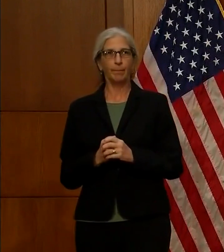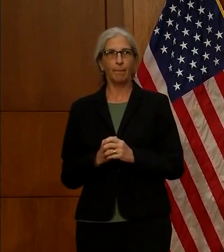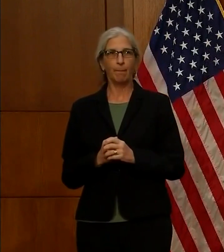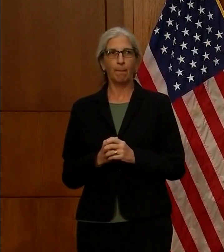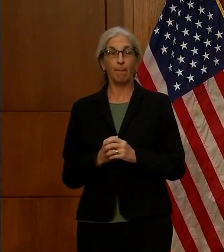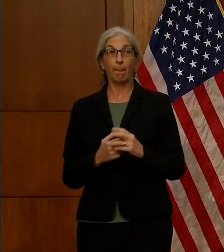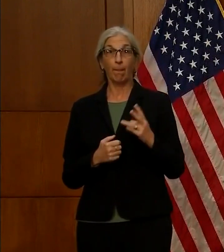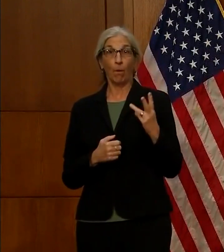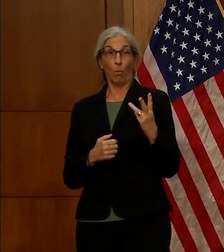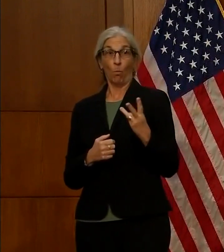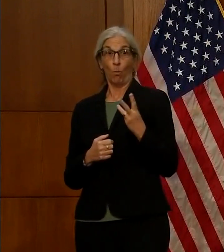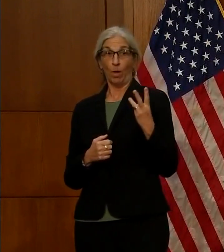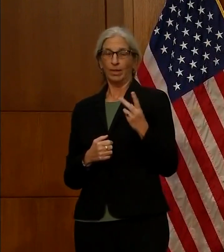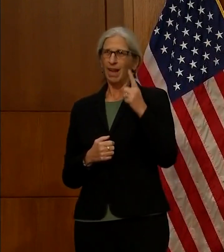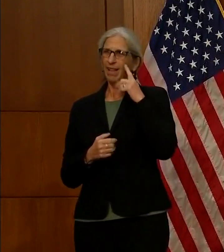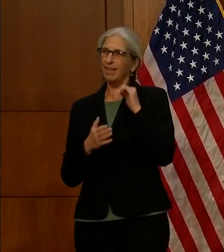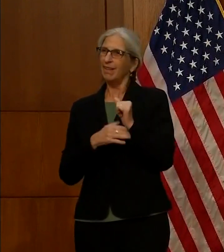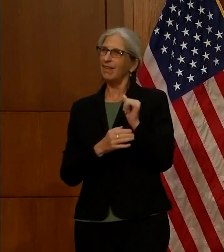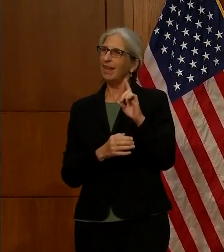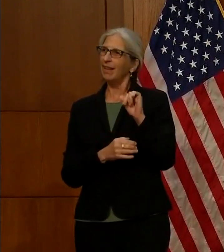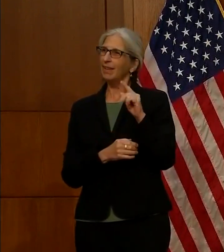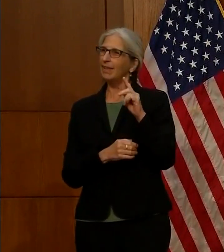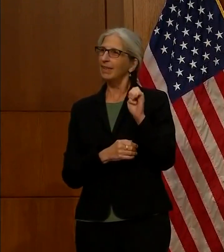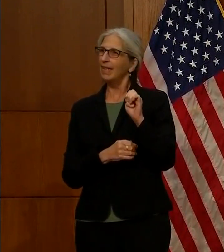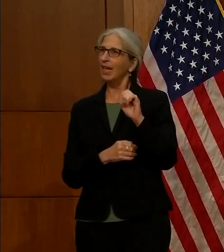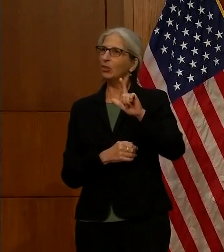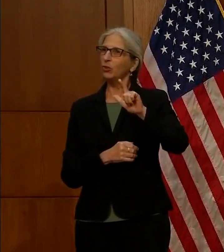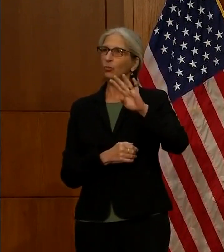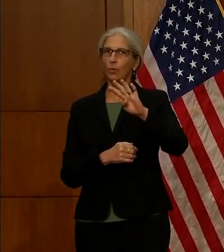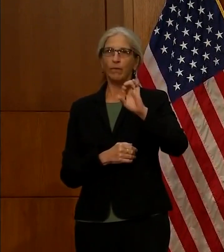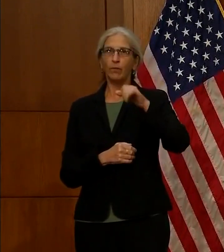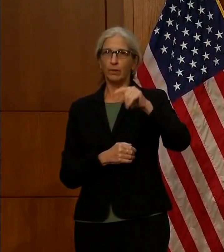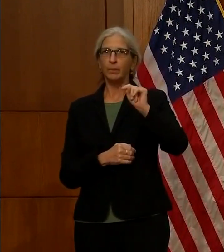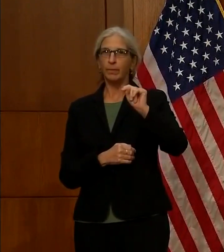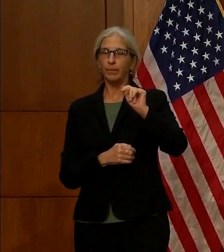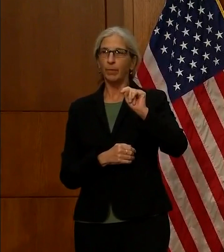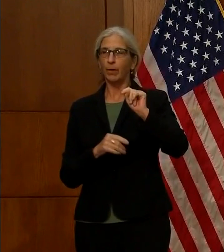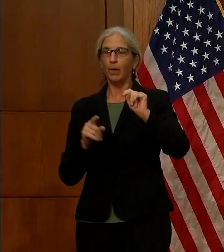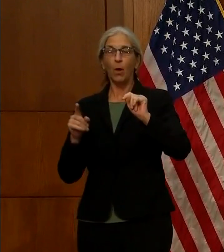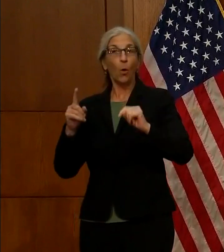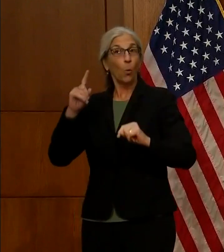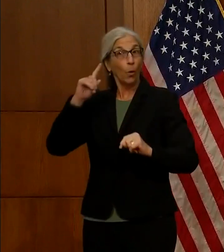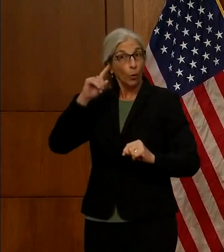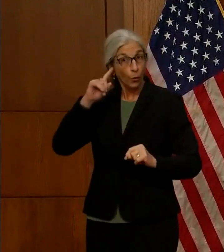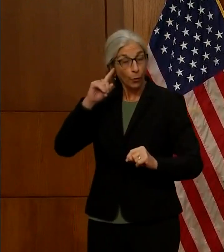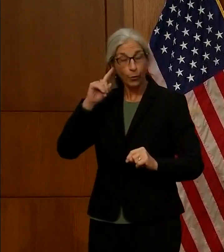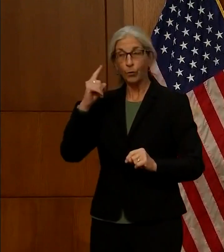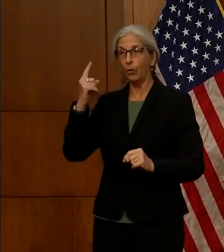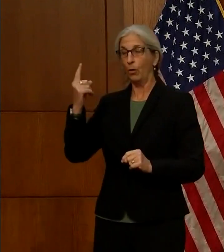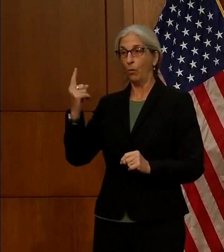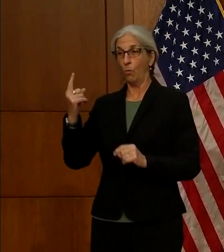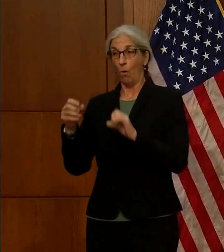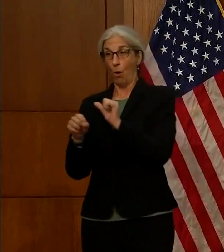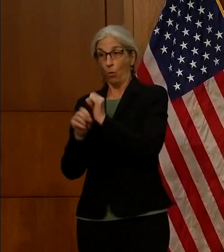THROUGH IT JUST IT BRIEFLY IS THAT- ON WEDNESDAY I BELIEVE THAT WAS THE TWENTY FOURTH OF